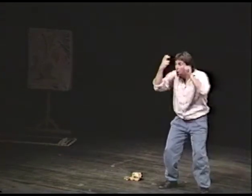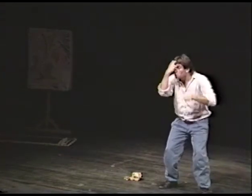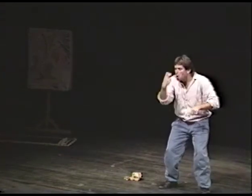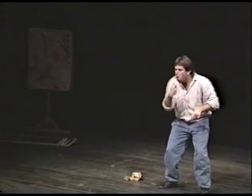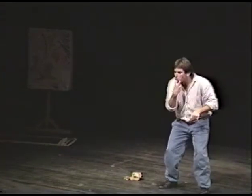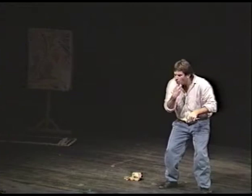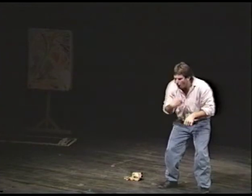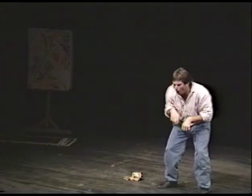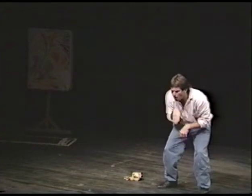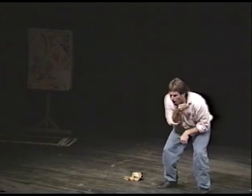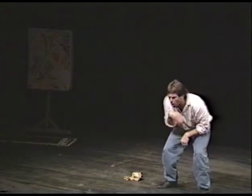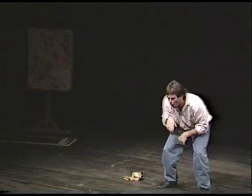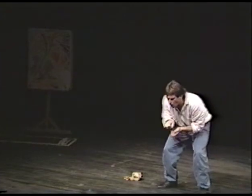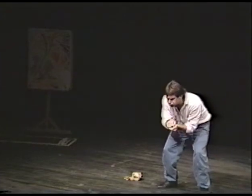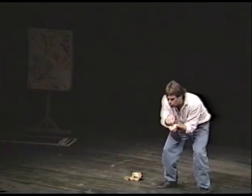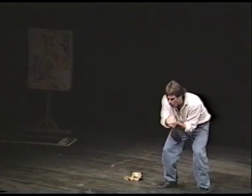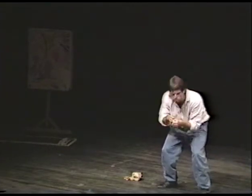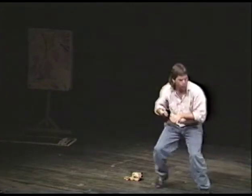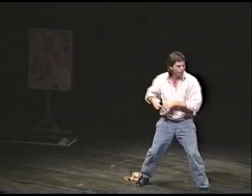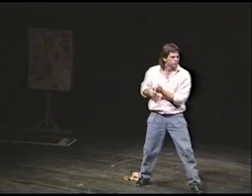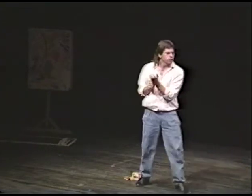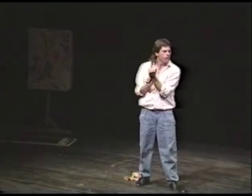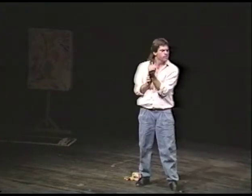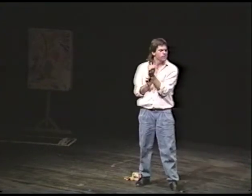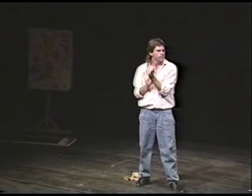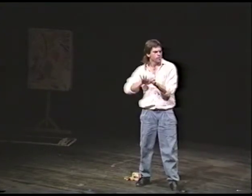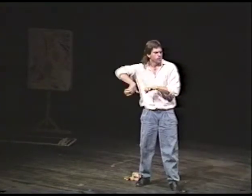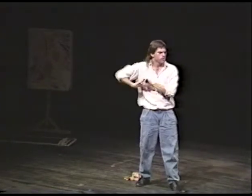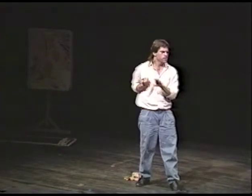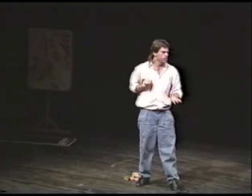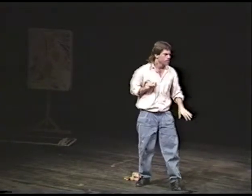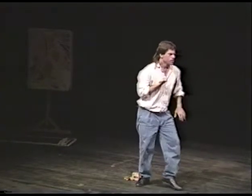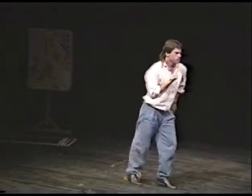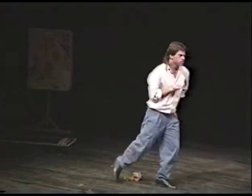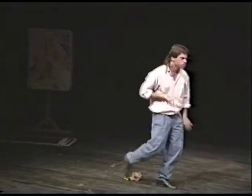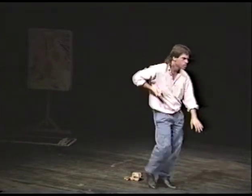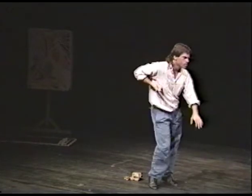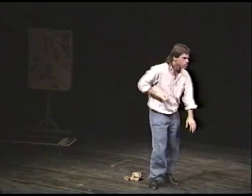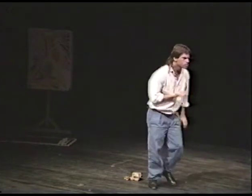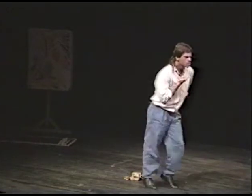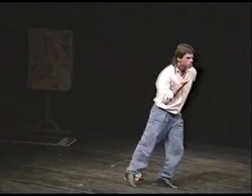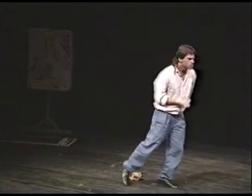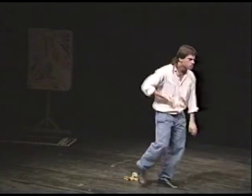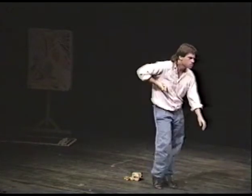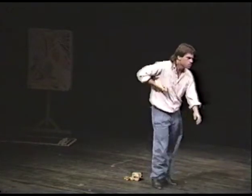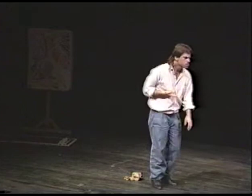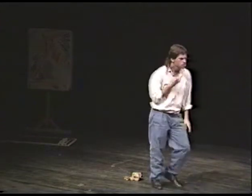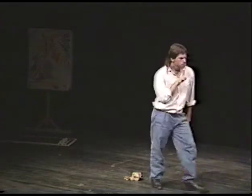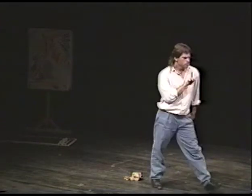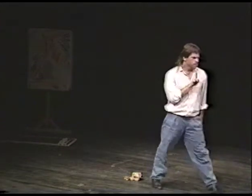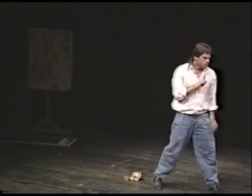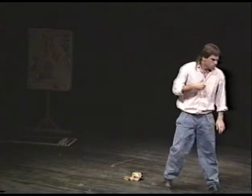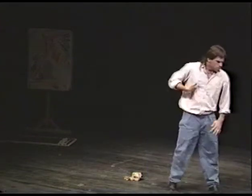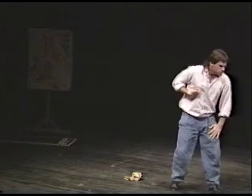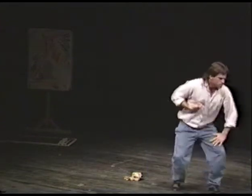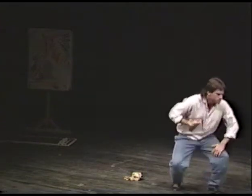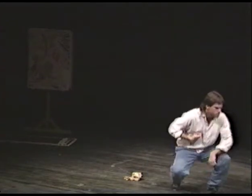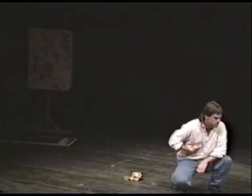[GOAT BELL RINGS] A white goat with a sacred bell. [GOAT BELL RINGS]